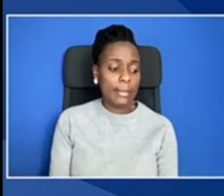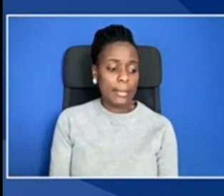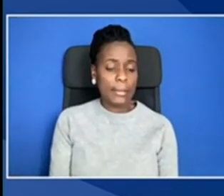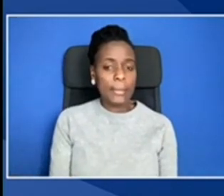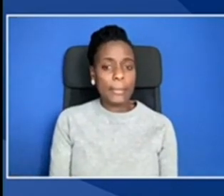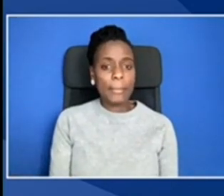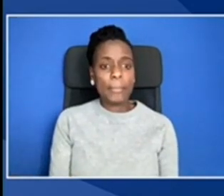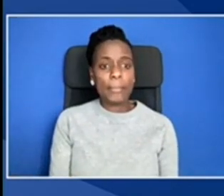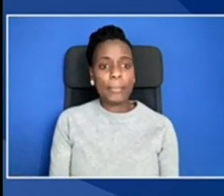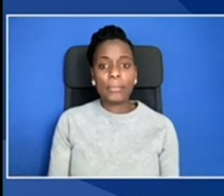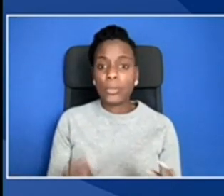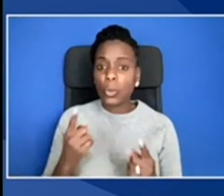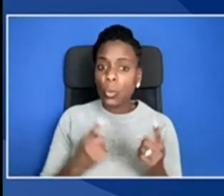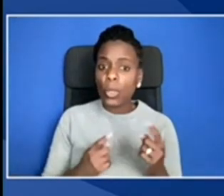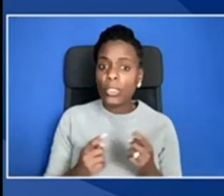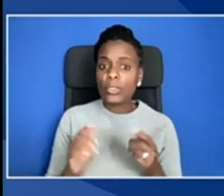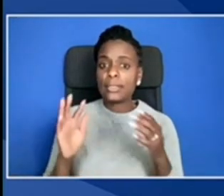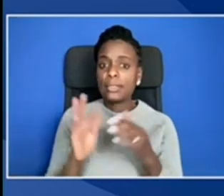Questions, comments about that question.?